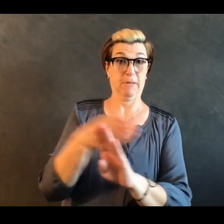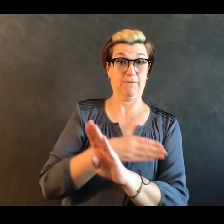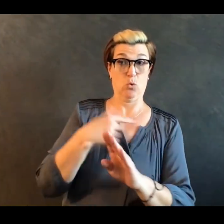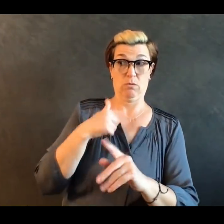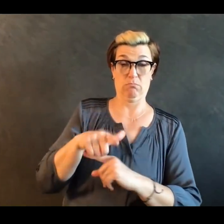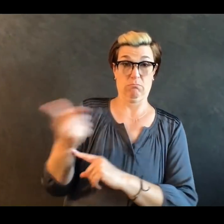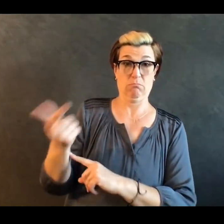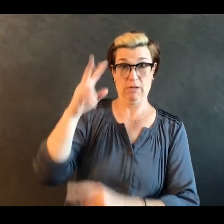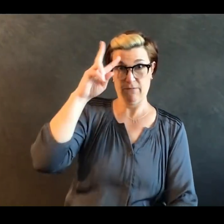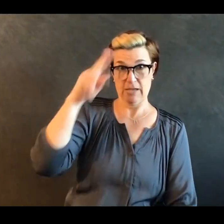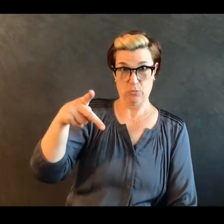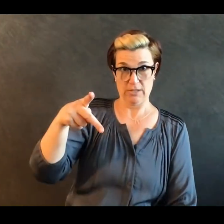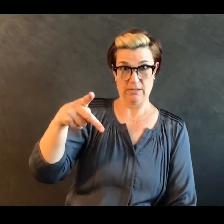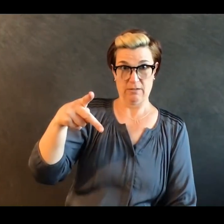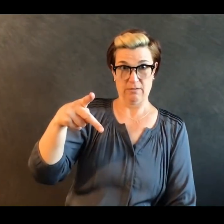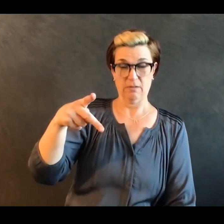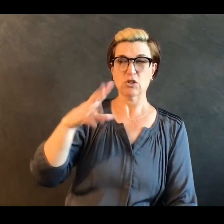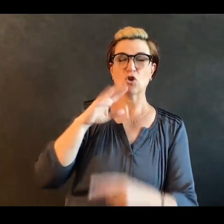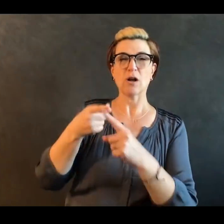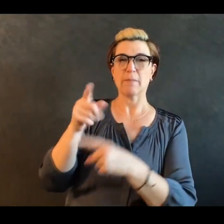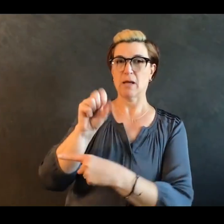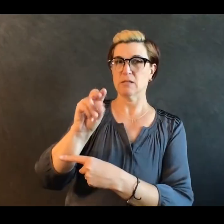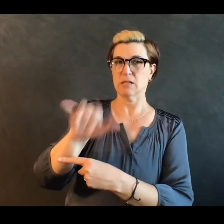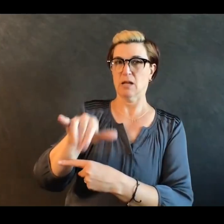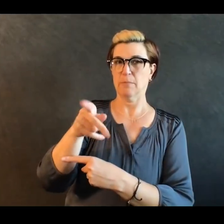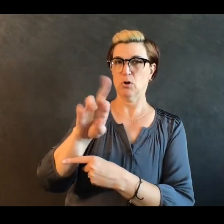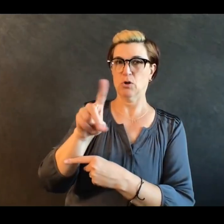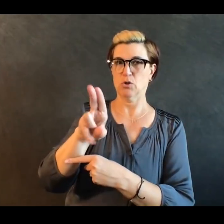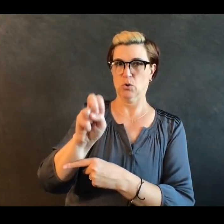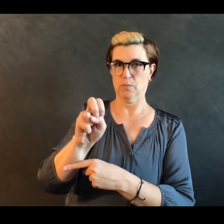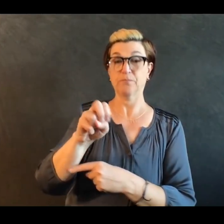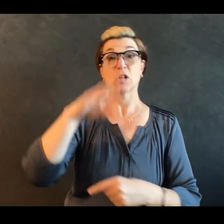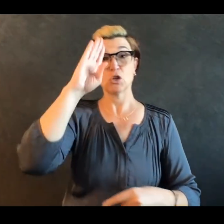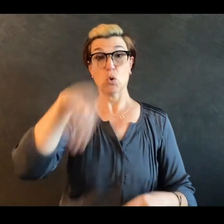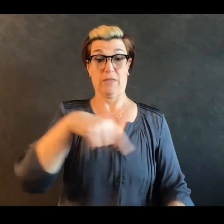of sunny China has paid us billions of dollars many many billions of dollars in